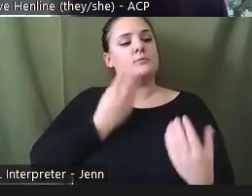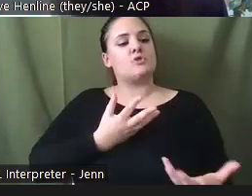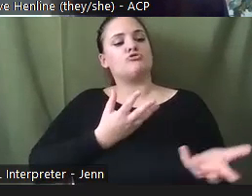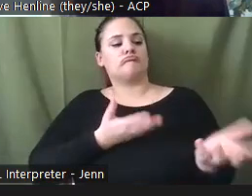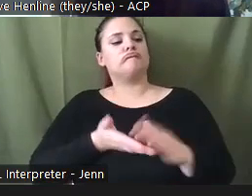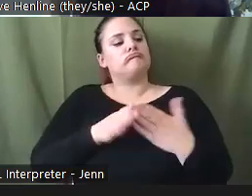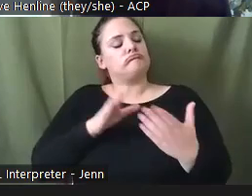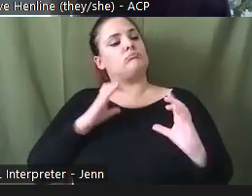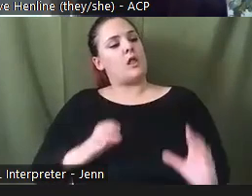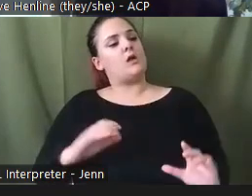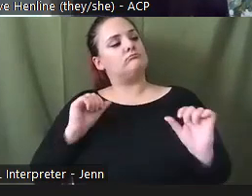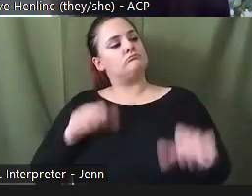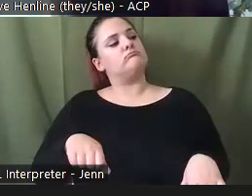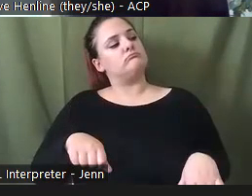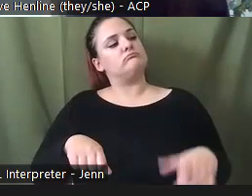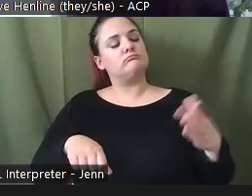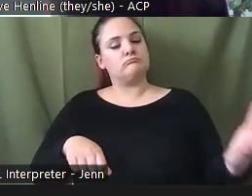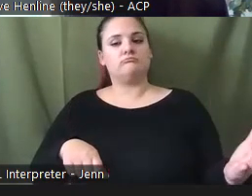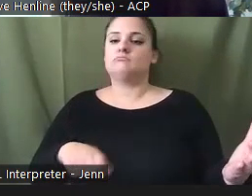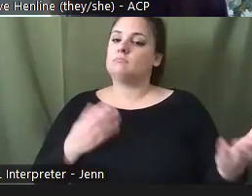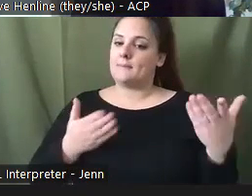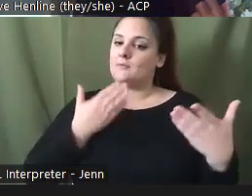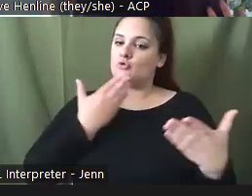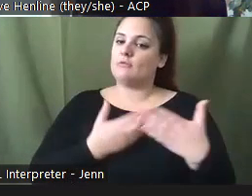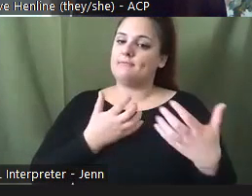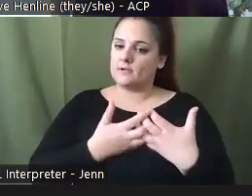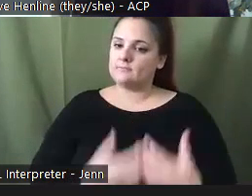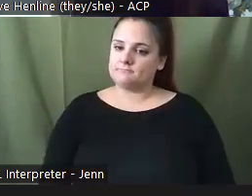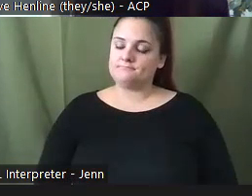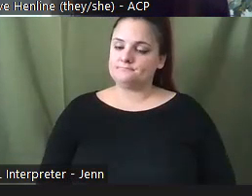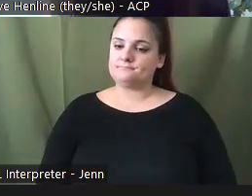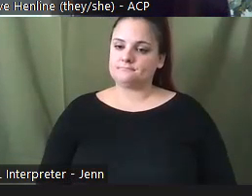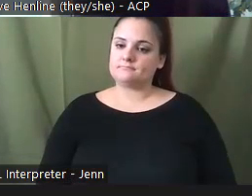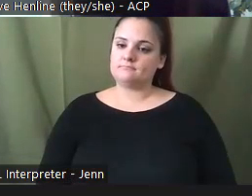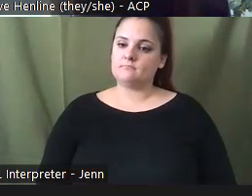client and then enroll in the program, perhaps it is a good fit. So I would I would ask if